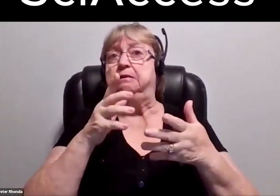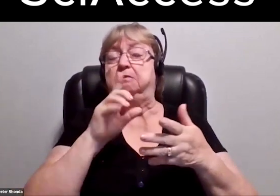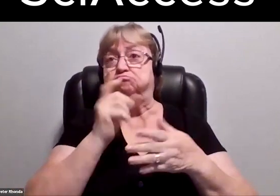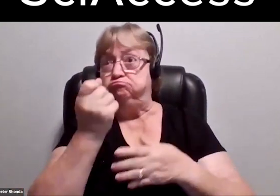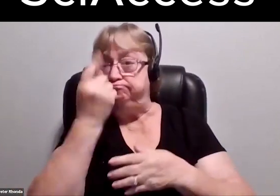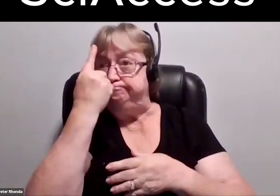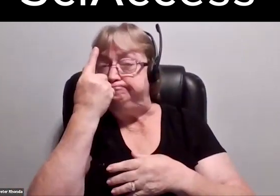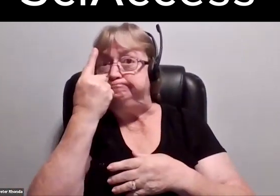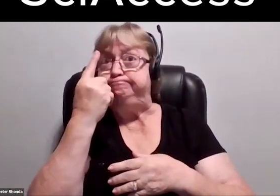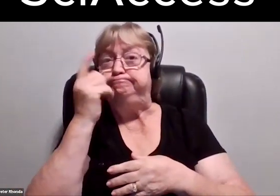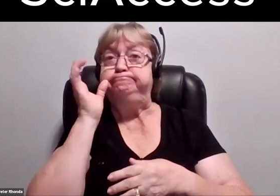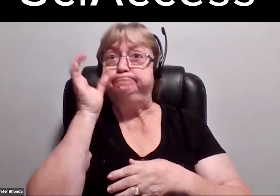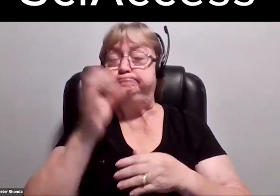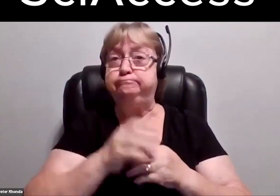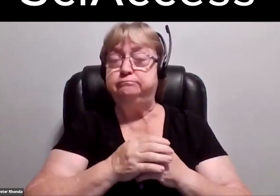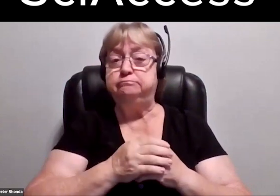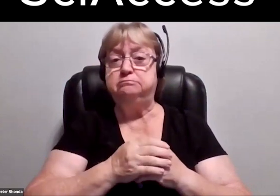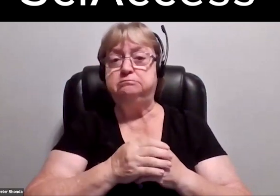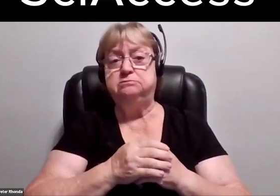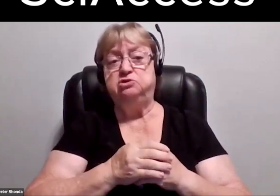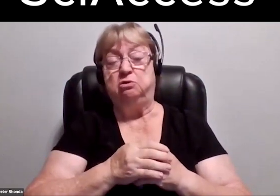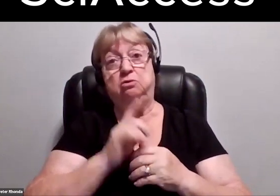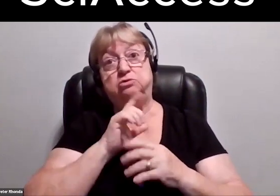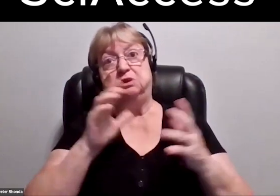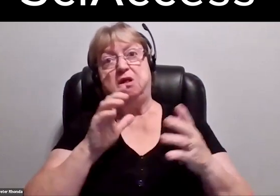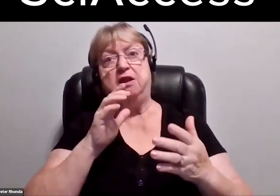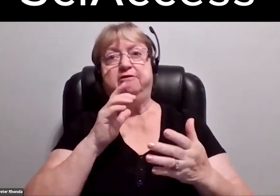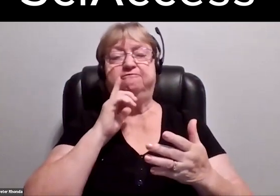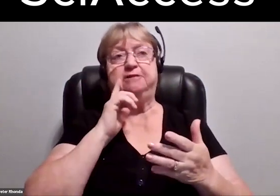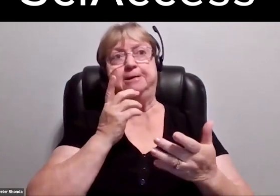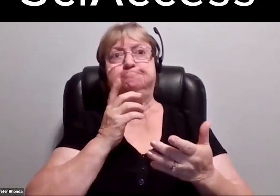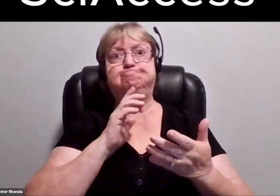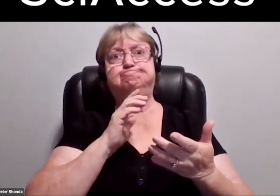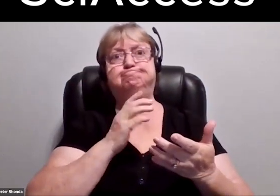There has been a lot of anecdotal evidence that 3D printing can work.